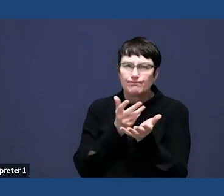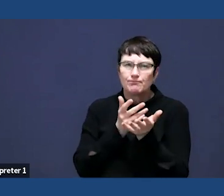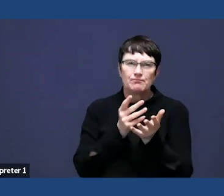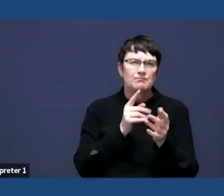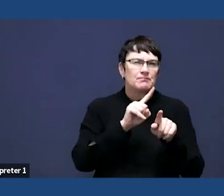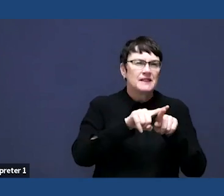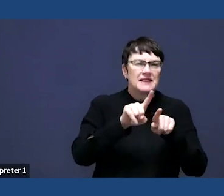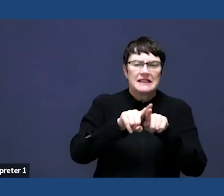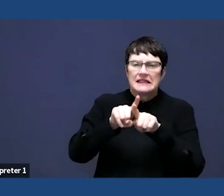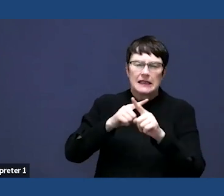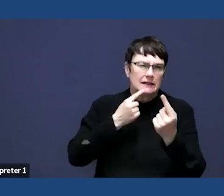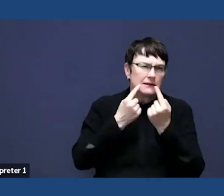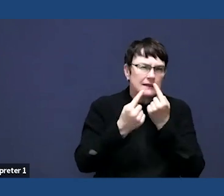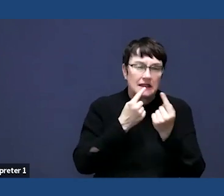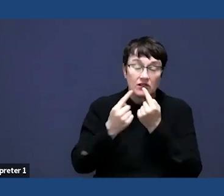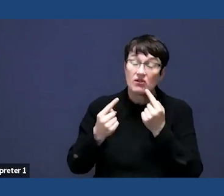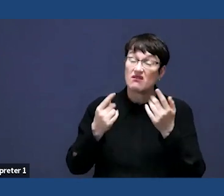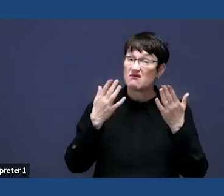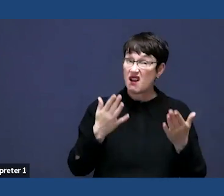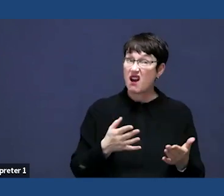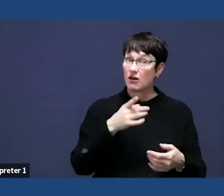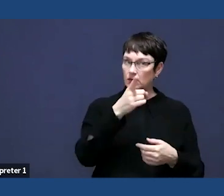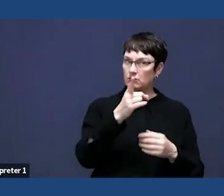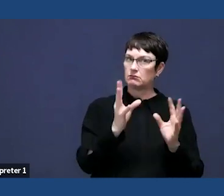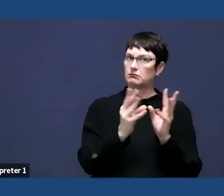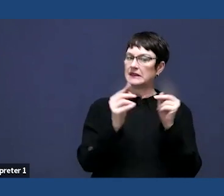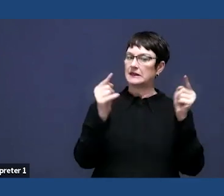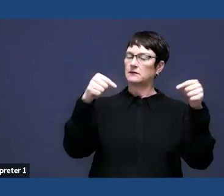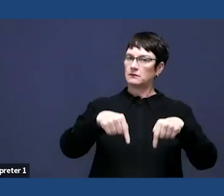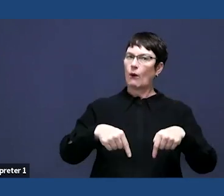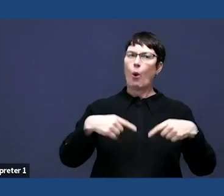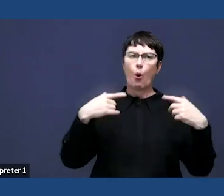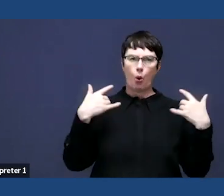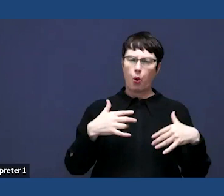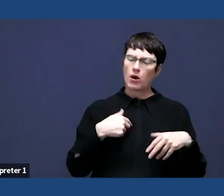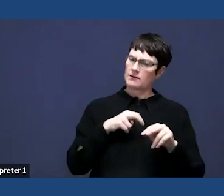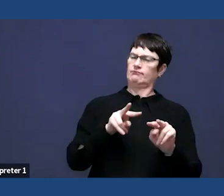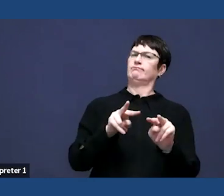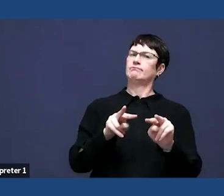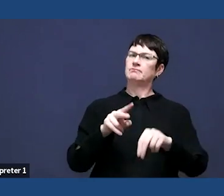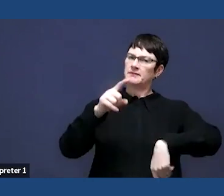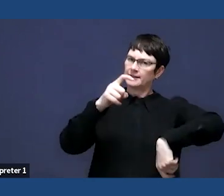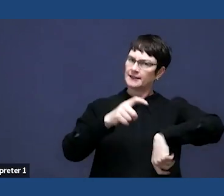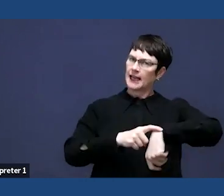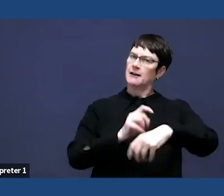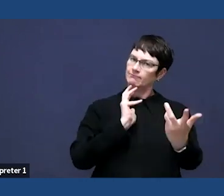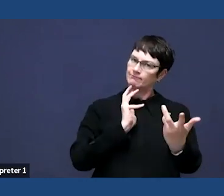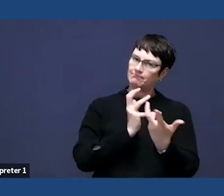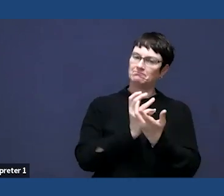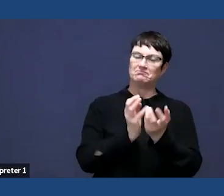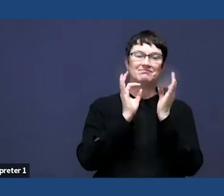Thank you, again, to UNITAR for the hosting of this meeting.